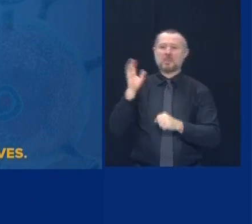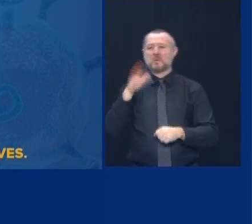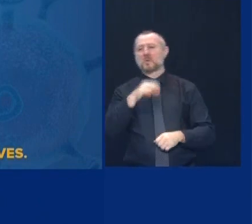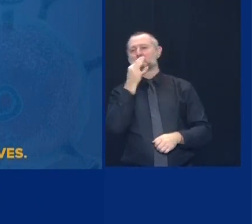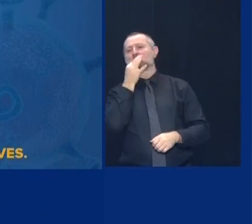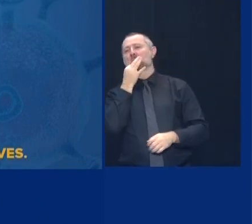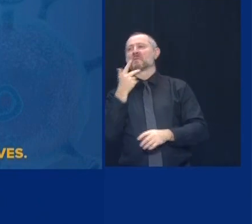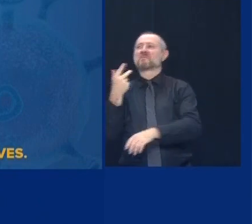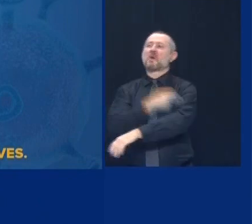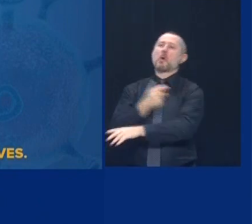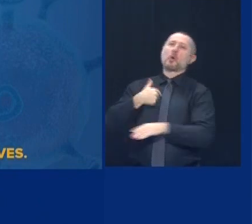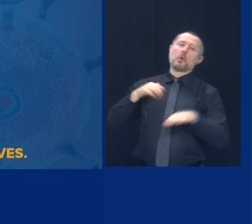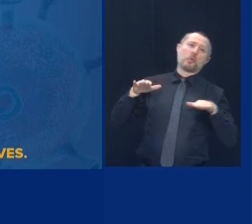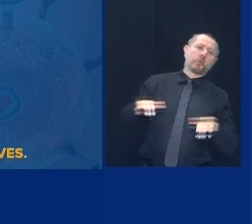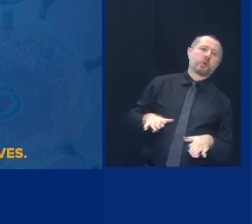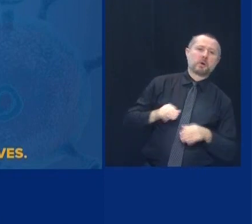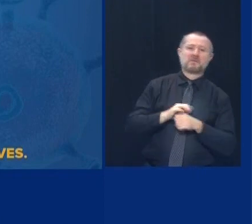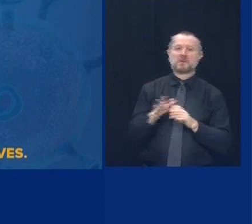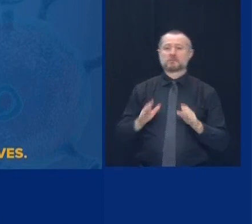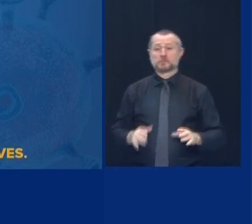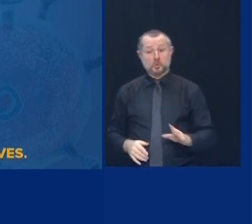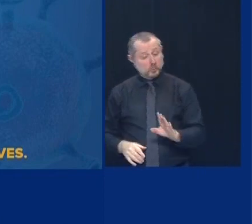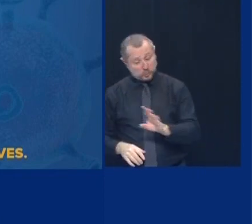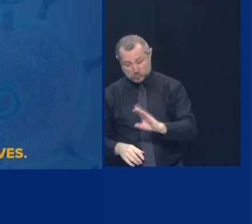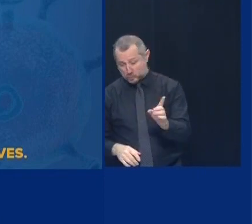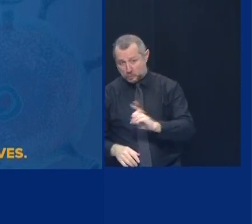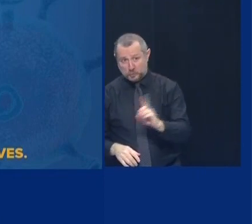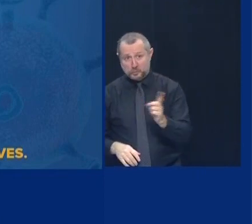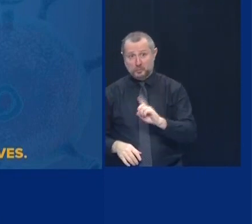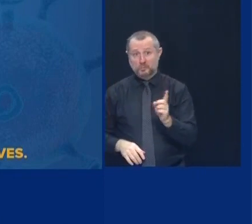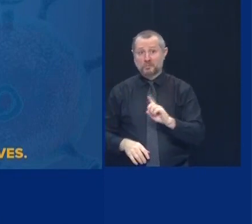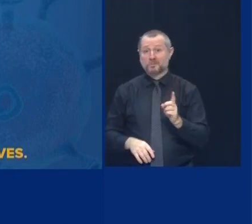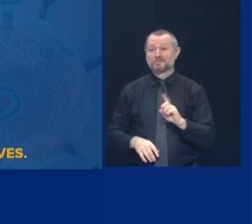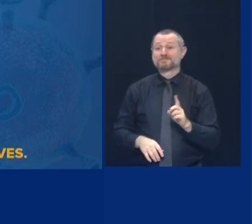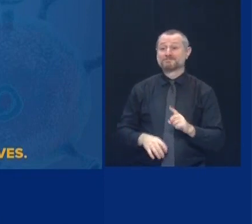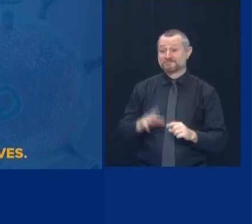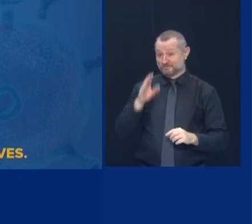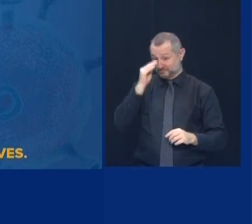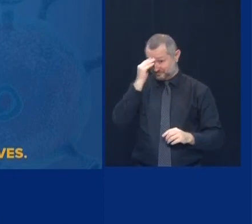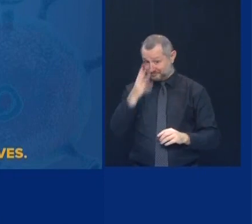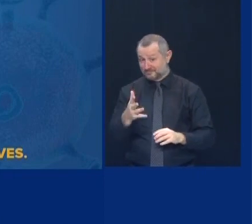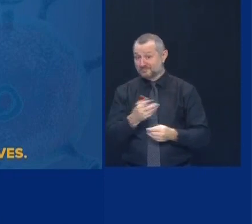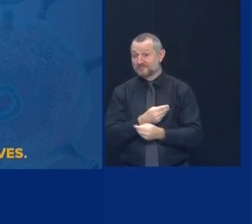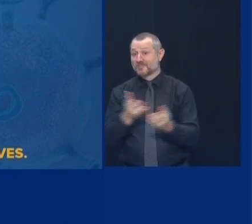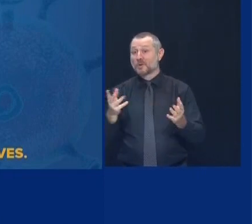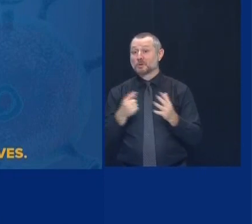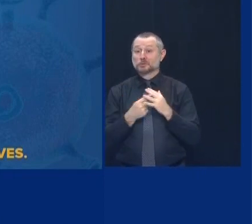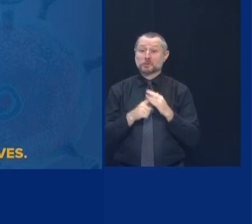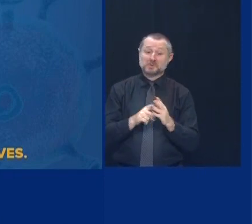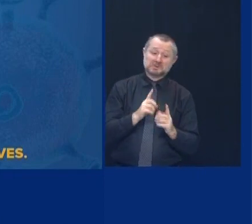HOW YOUR COMMUNITY ACTS AND DECIDE. PEOPLE SAY DON'T WORRY, THERE IS A ÑiVACCINE. THE VACCINE IS COMING. WHAT DIFFERENCE DOES IT MAKE?